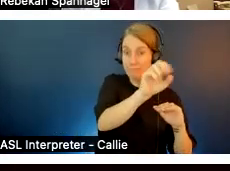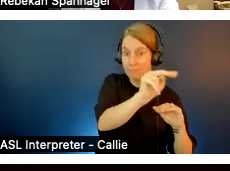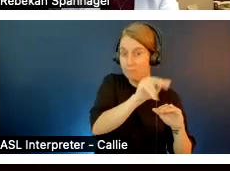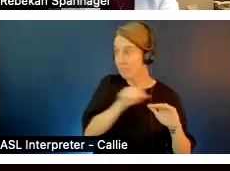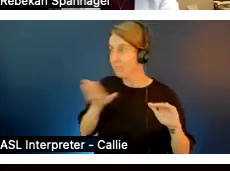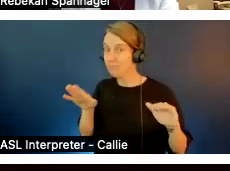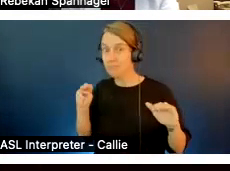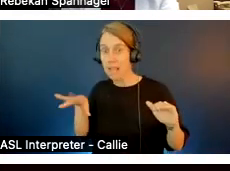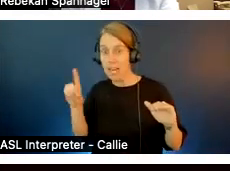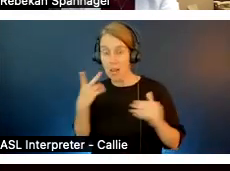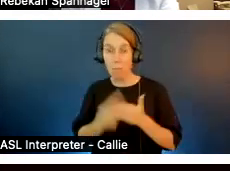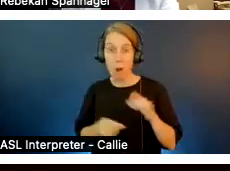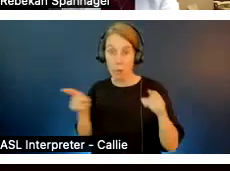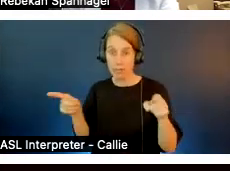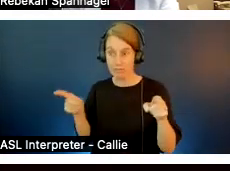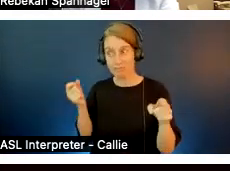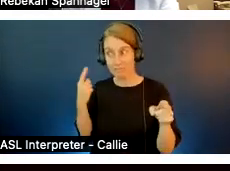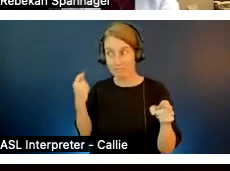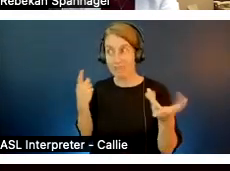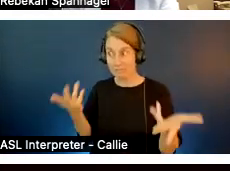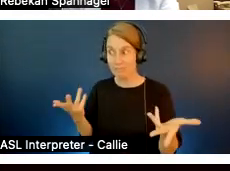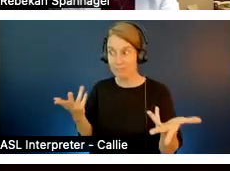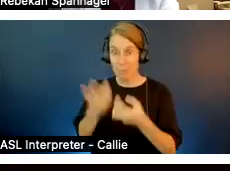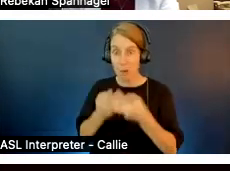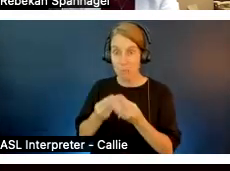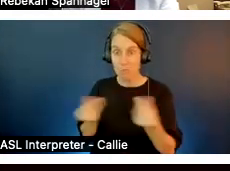you want to have a meeting you want to have this problem solved and so obviously you need